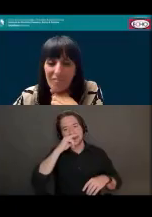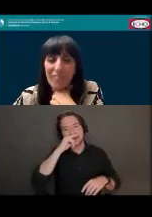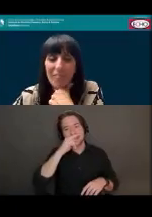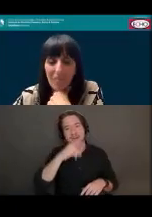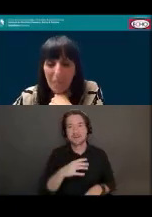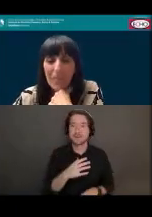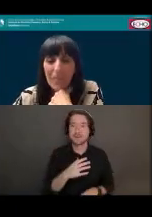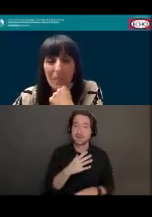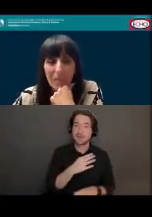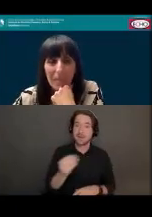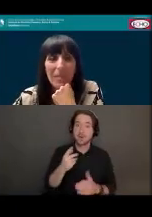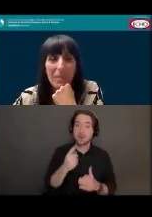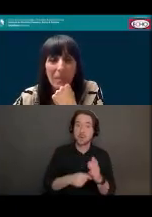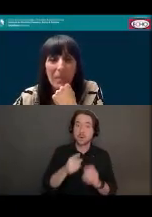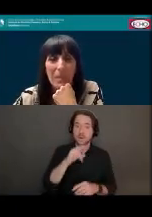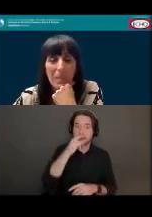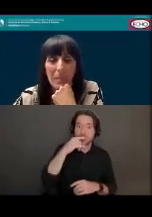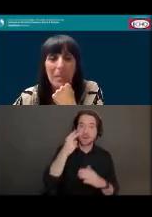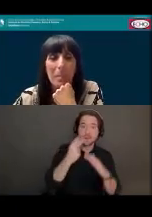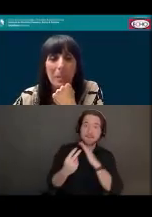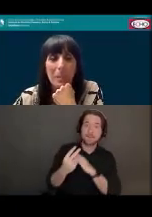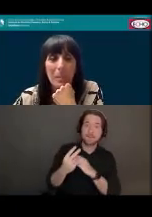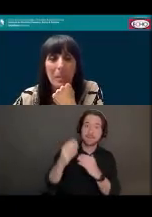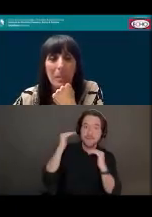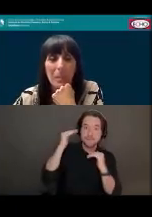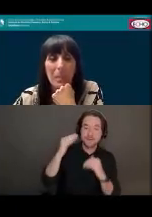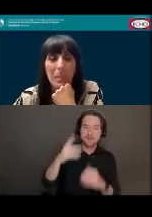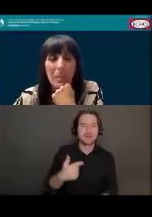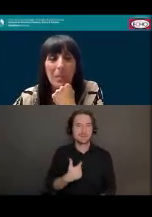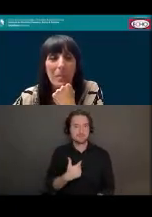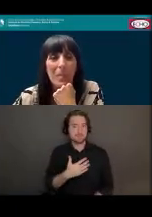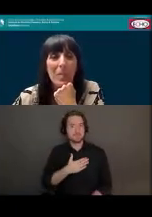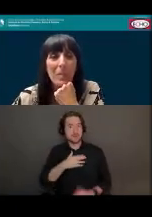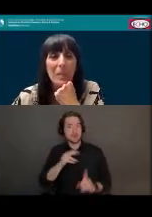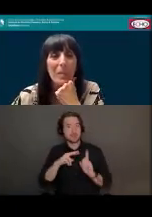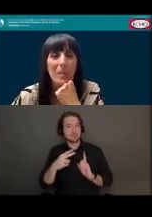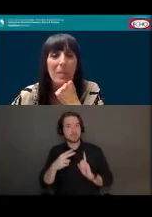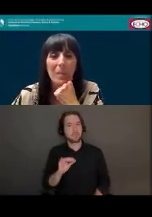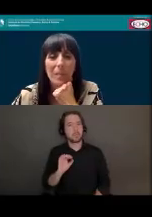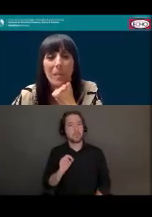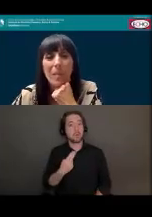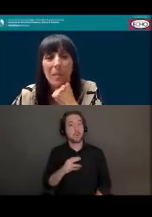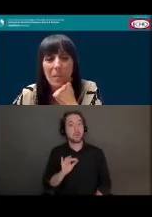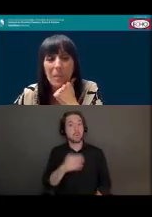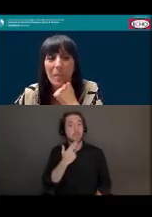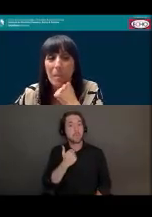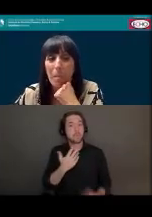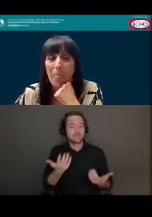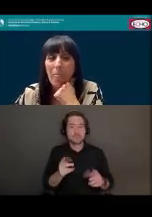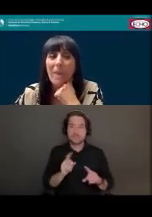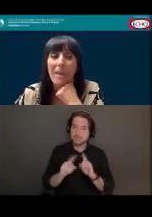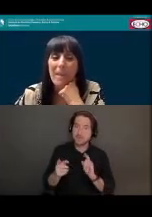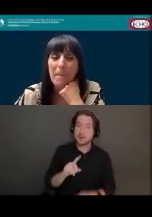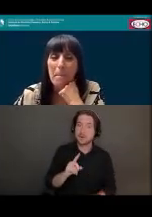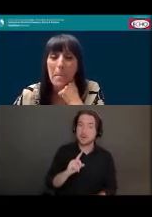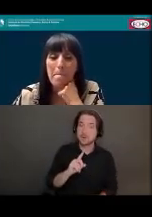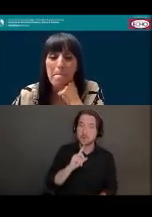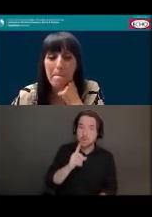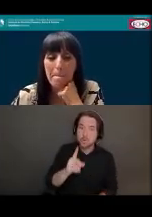of that, you know, I always go, That's kind of cute, but actually, the anticipatory part of it is part of her session,